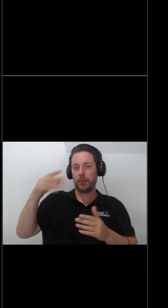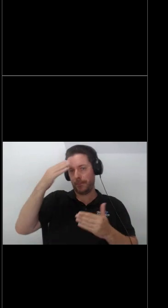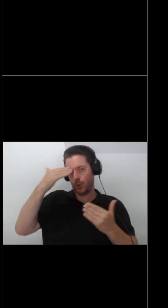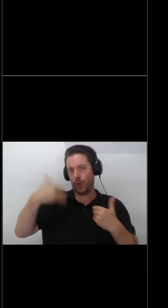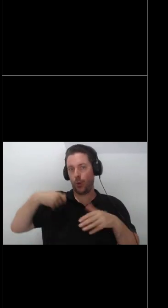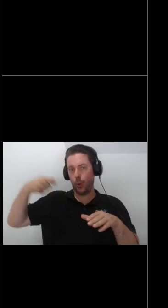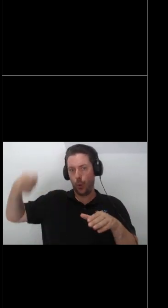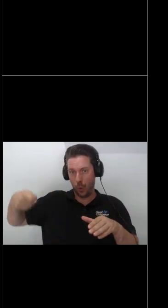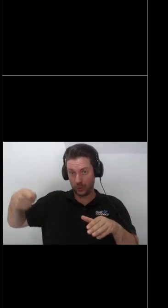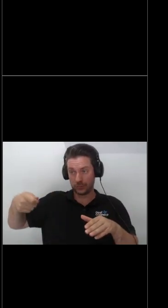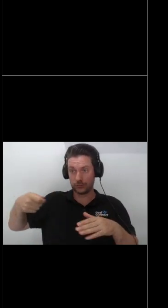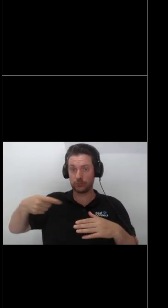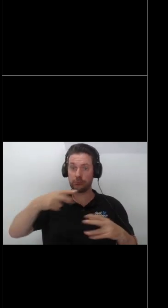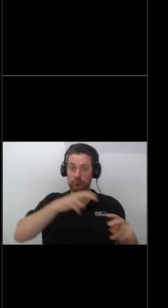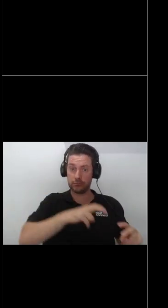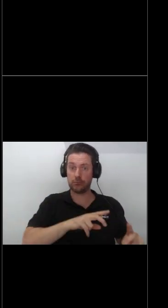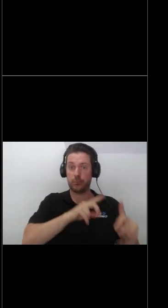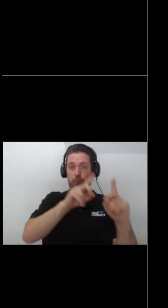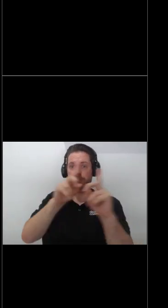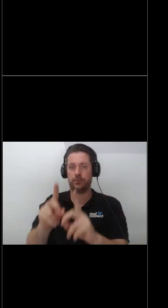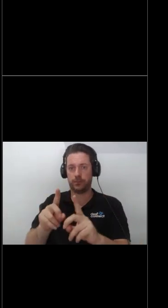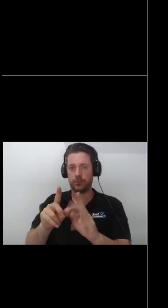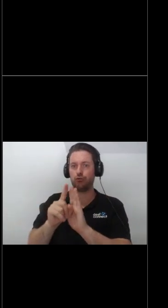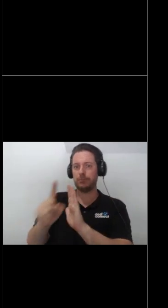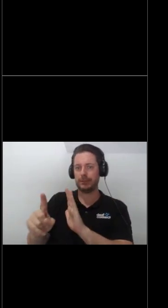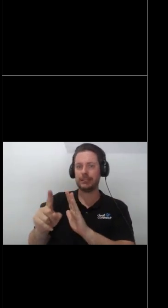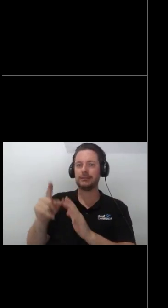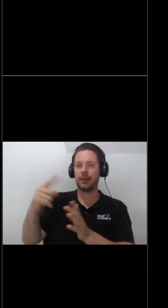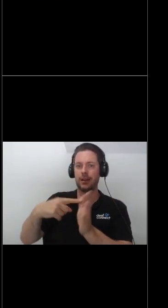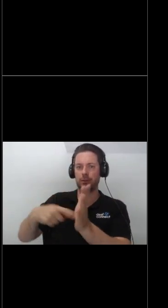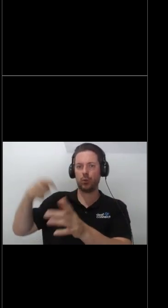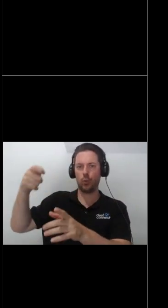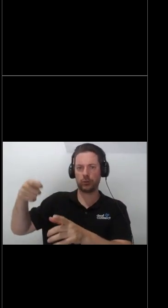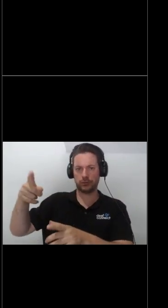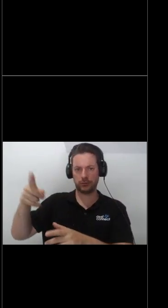in the mental health court.